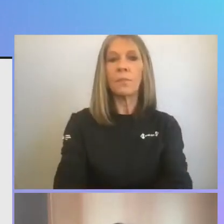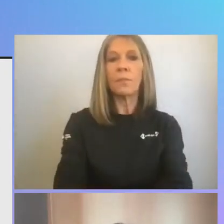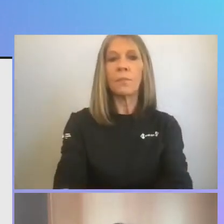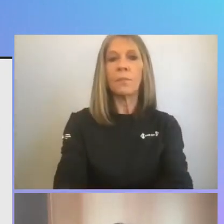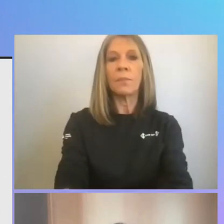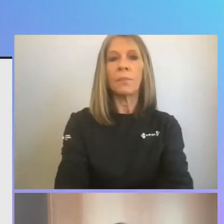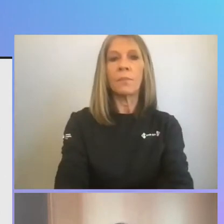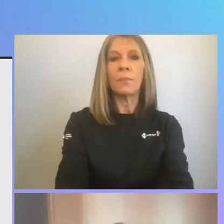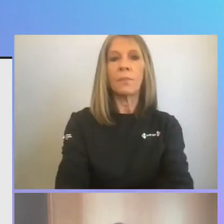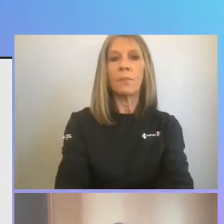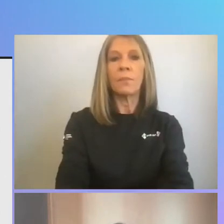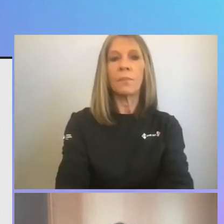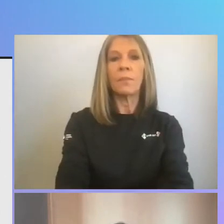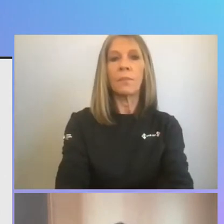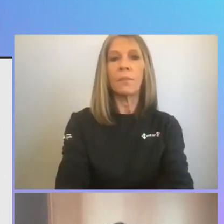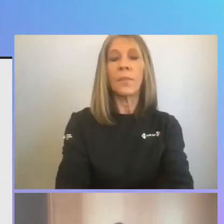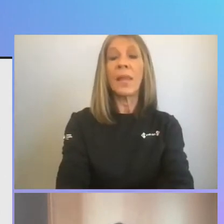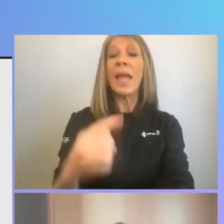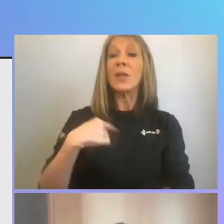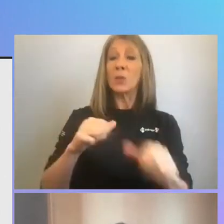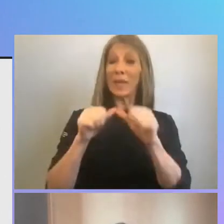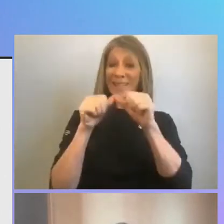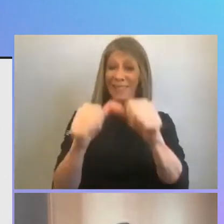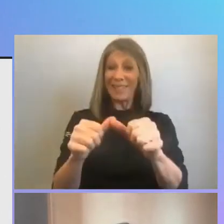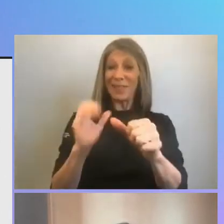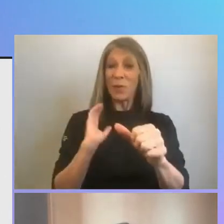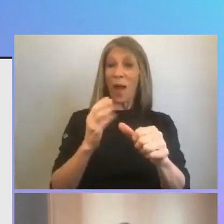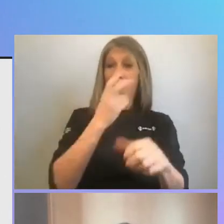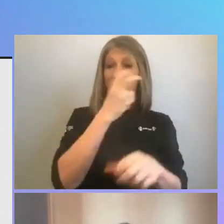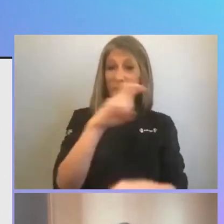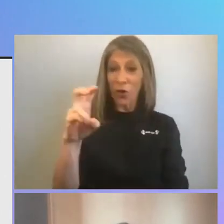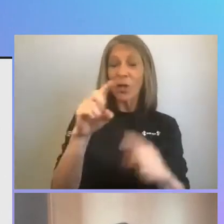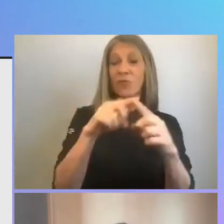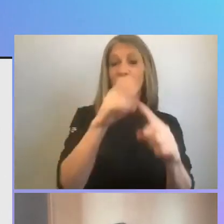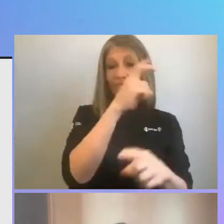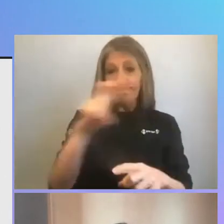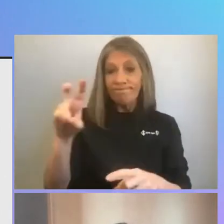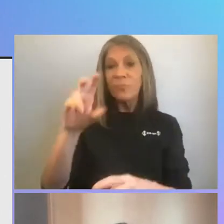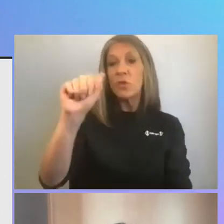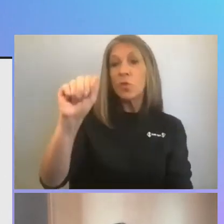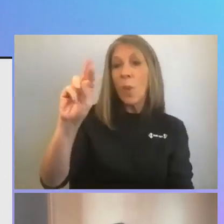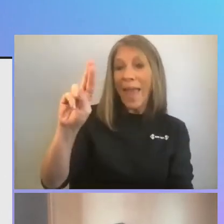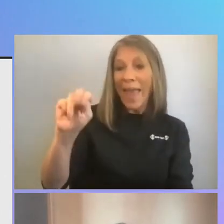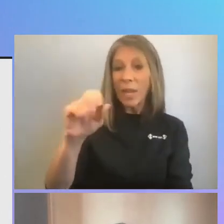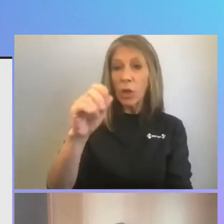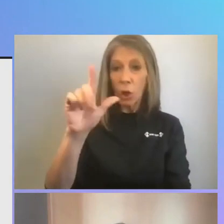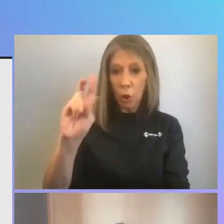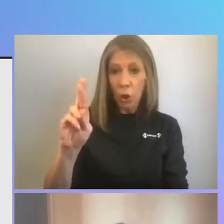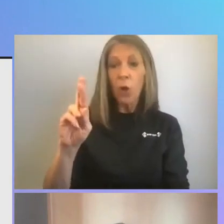as we continue our journey of our migration to angular and our components, a critical part of this transition is the